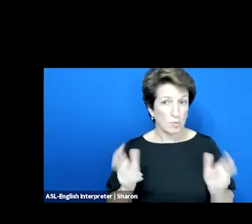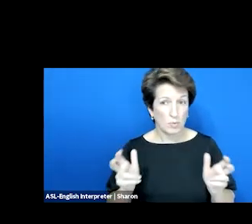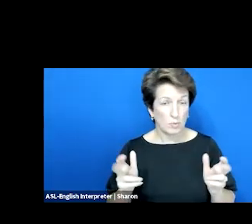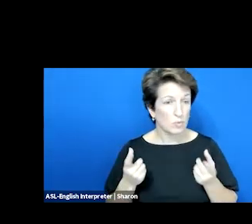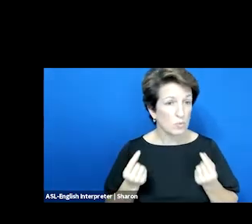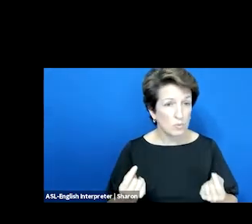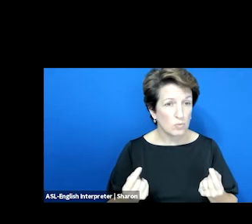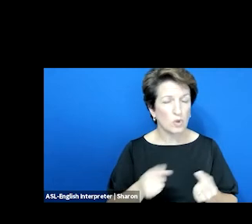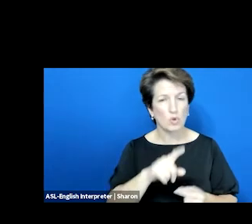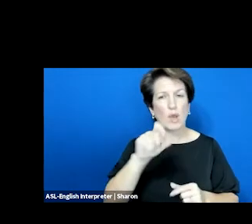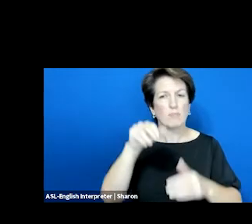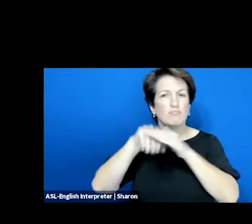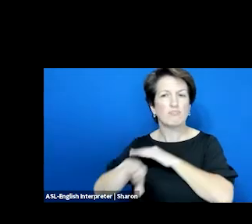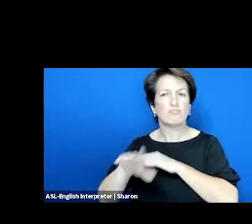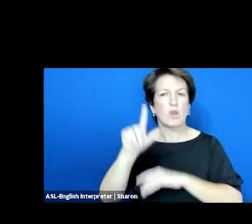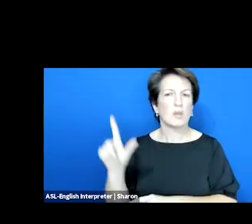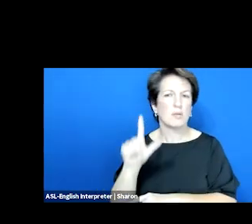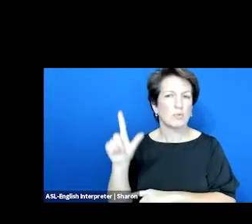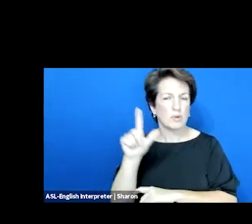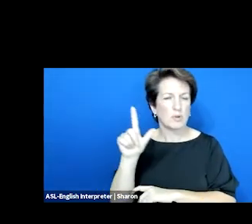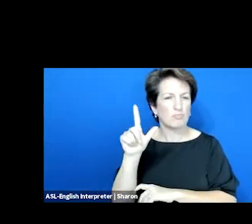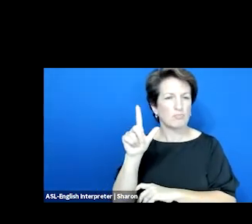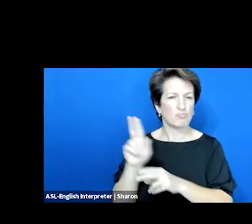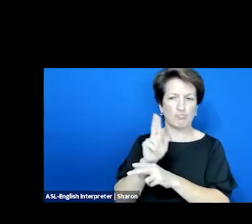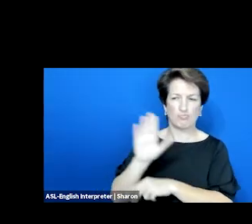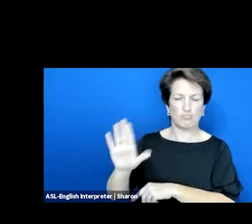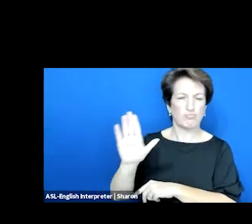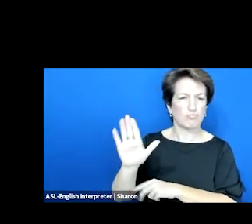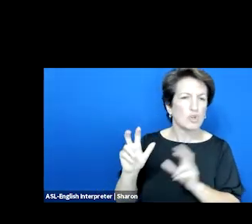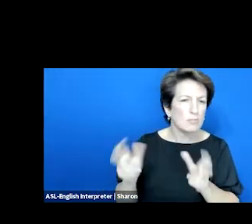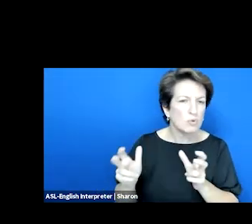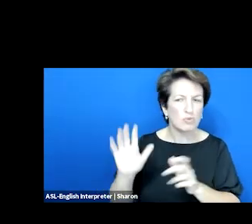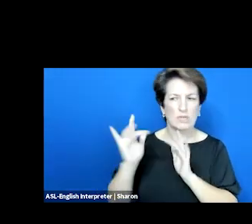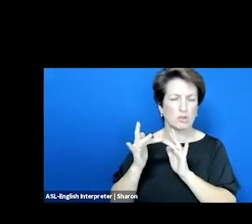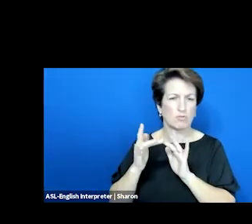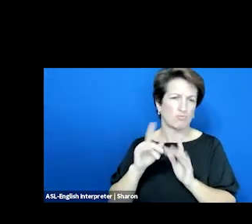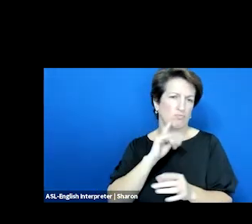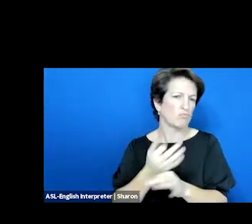The COVID